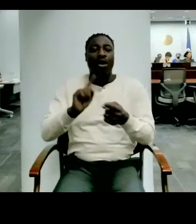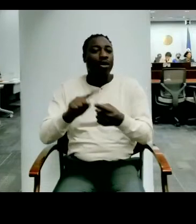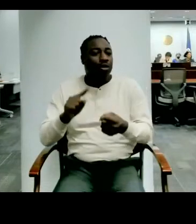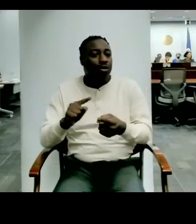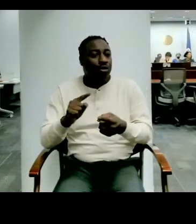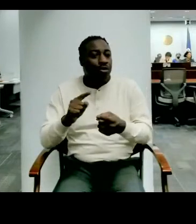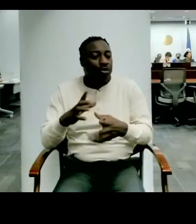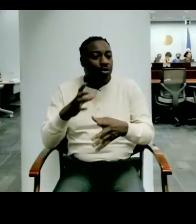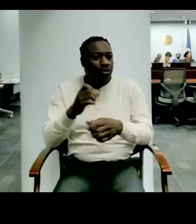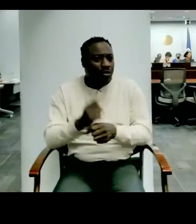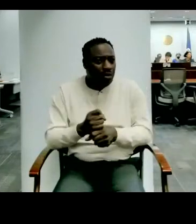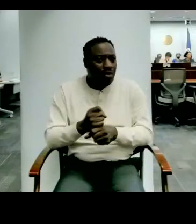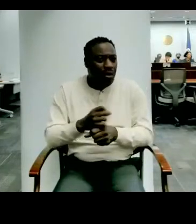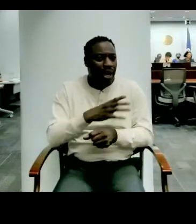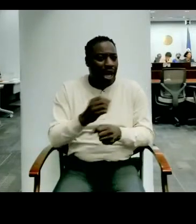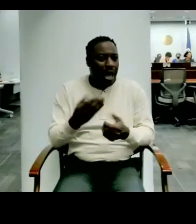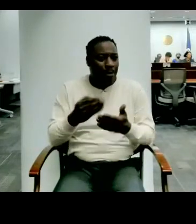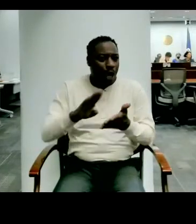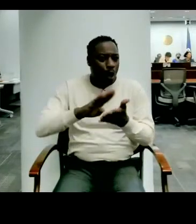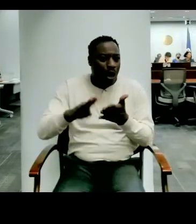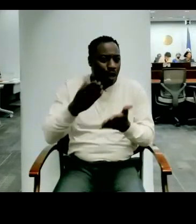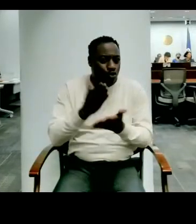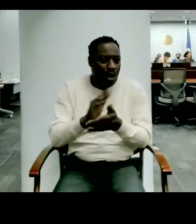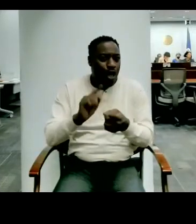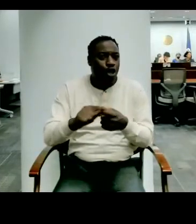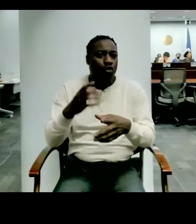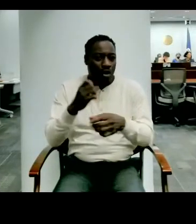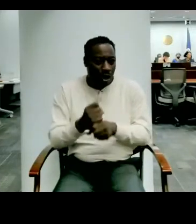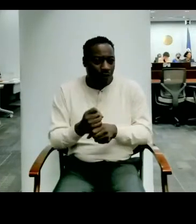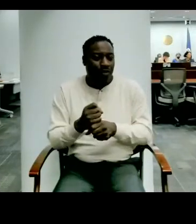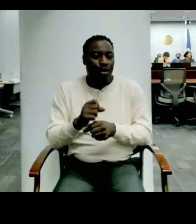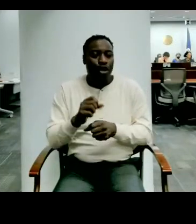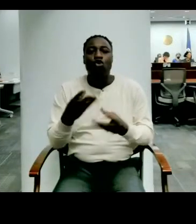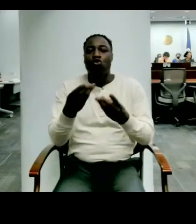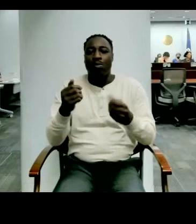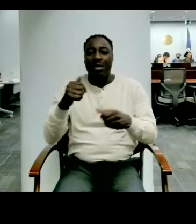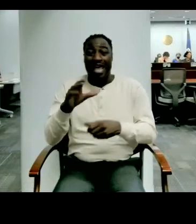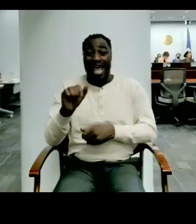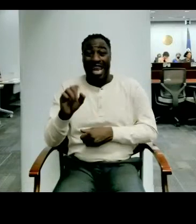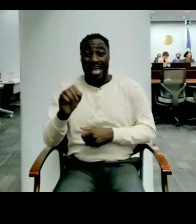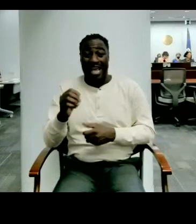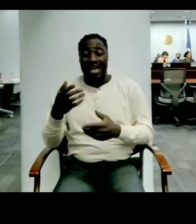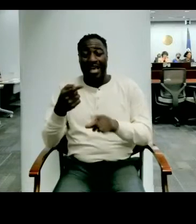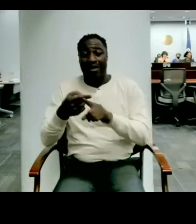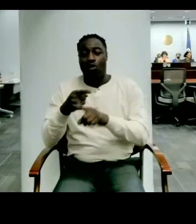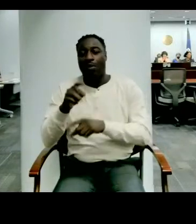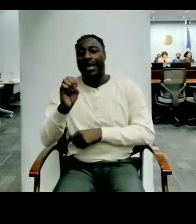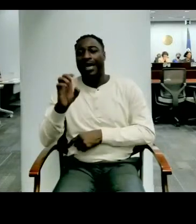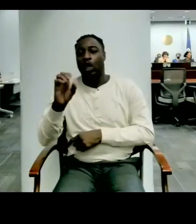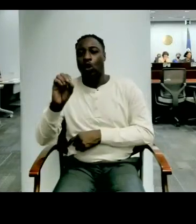their own lawsuit or waive the right on a case brought by EEOC on their behalf.